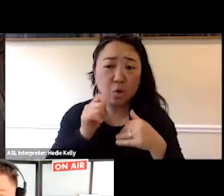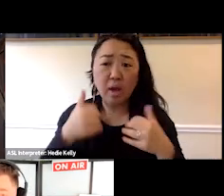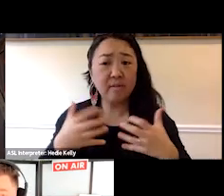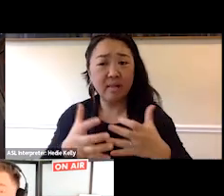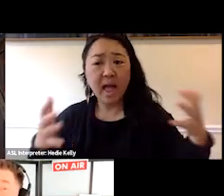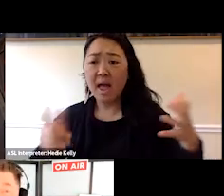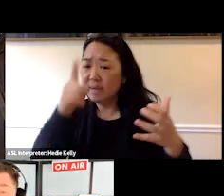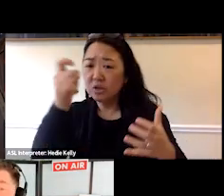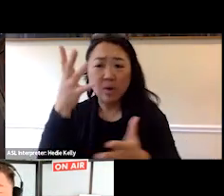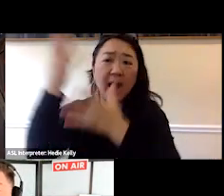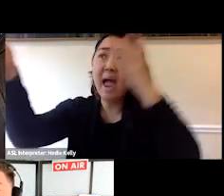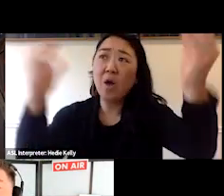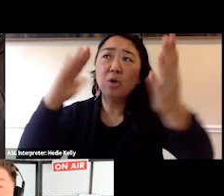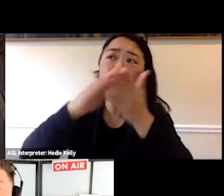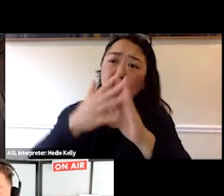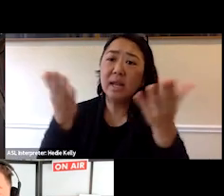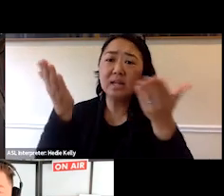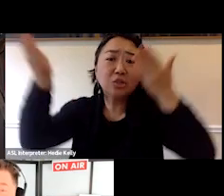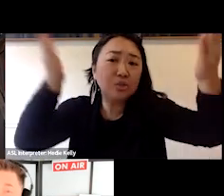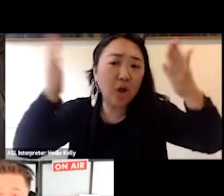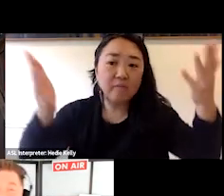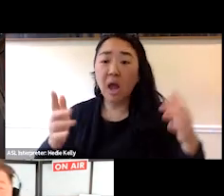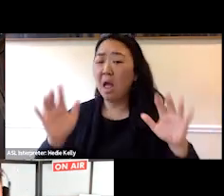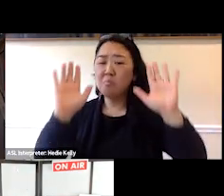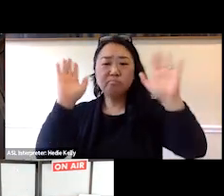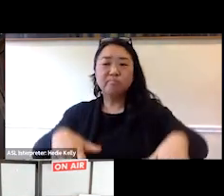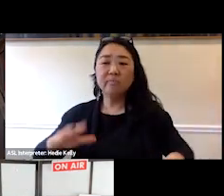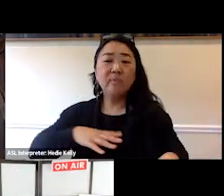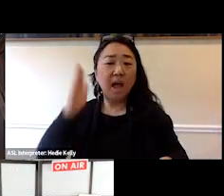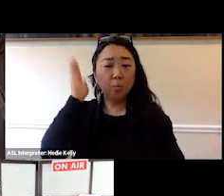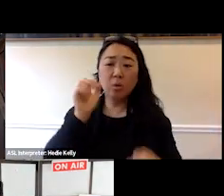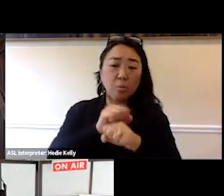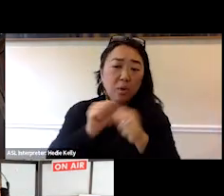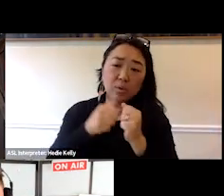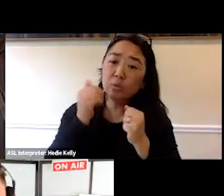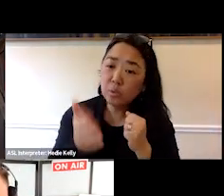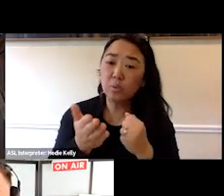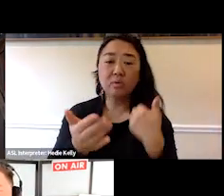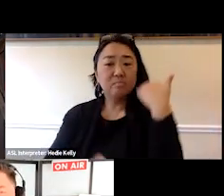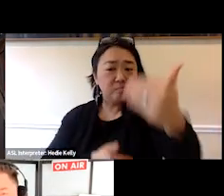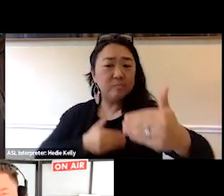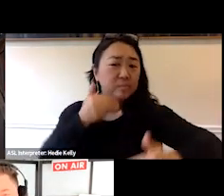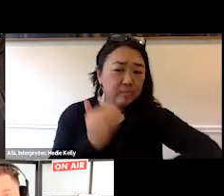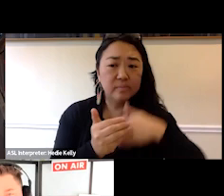in the community, hey, we'll work with you over a long period of time to take this a little bite at a time.